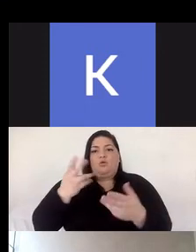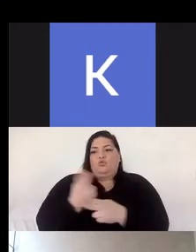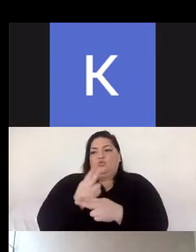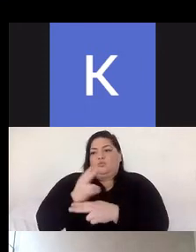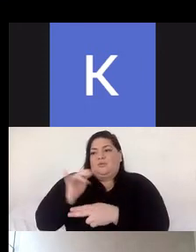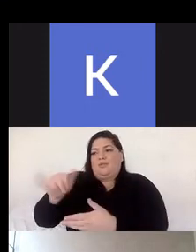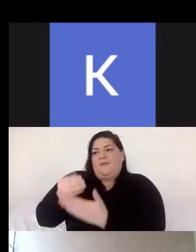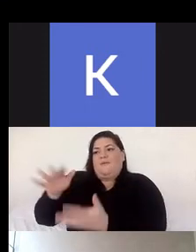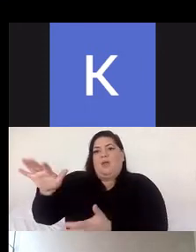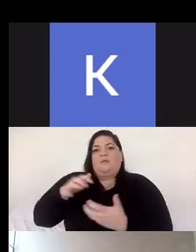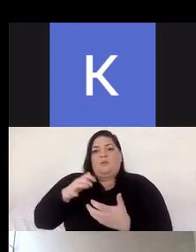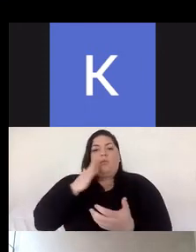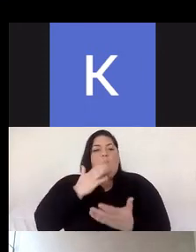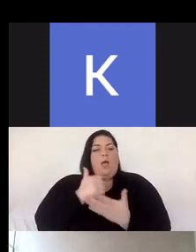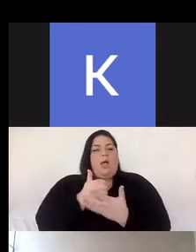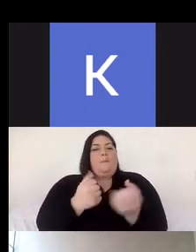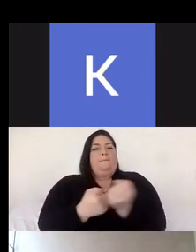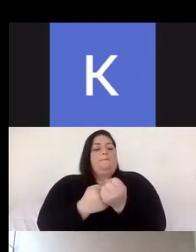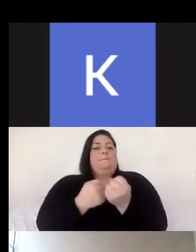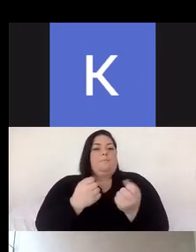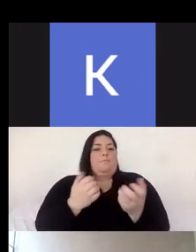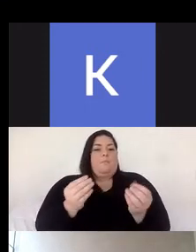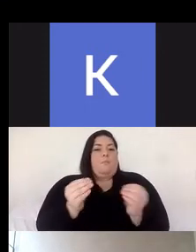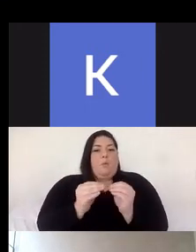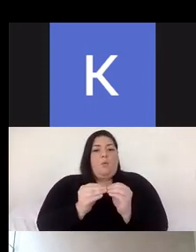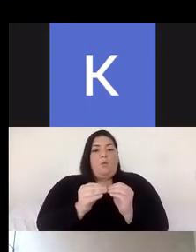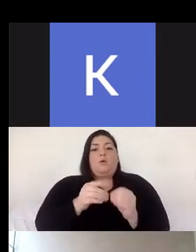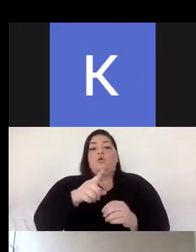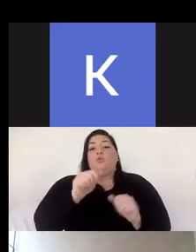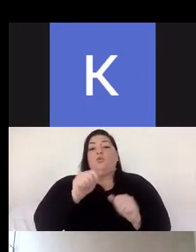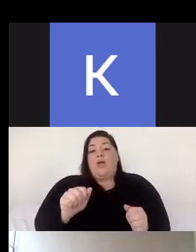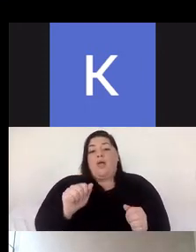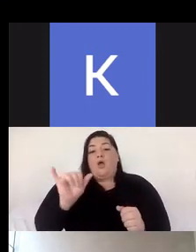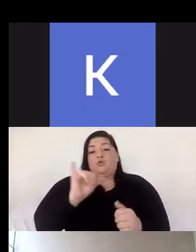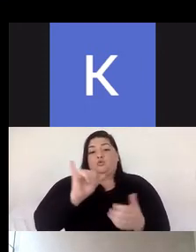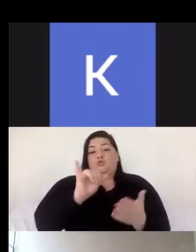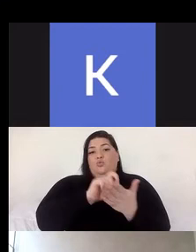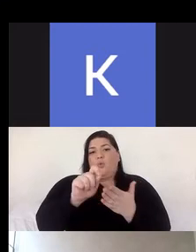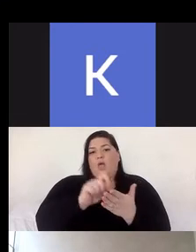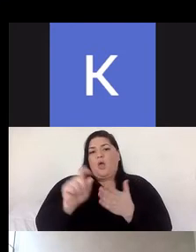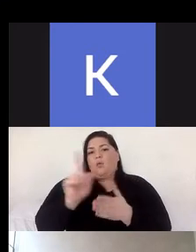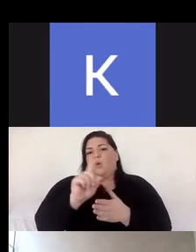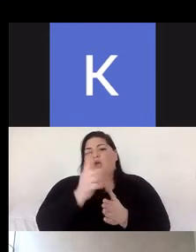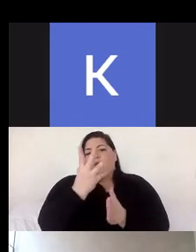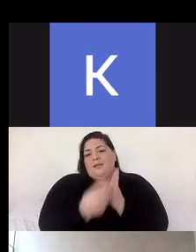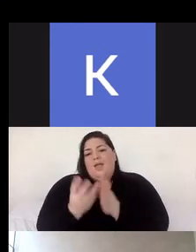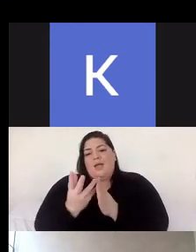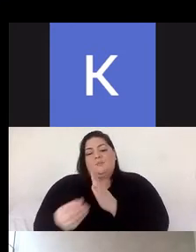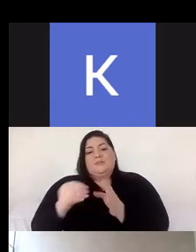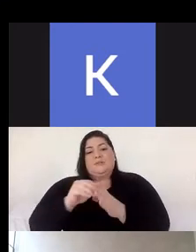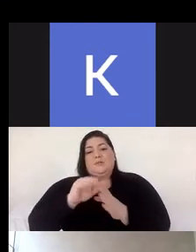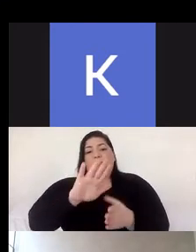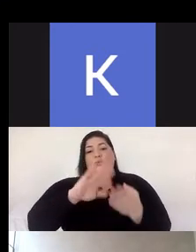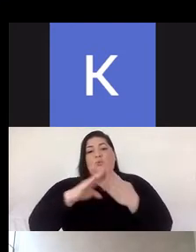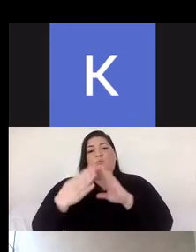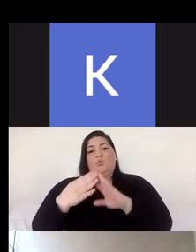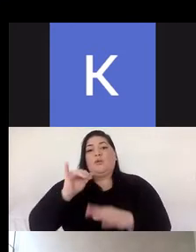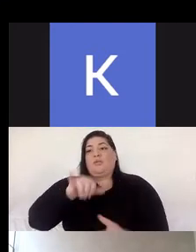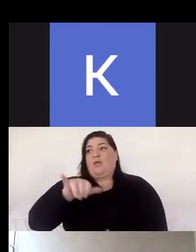You can also write about the gaps in the community that this grant is going to help you address.